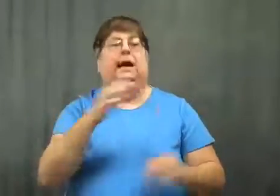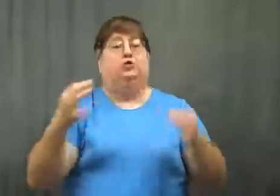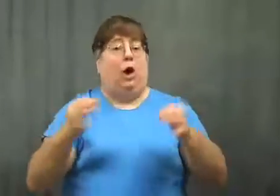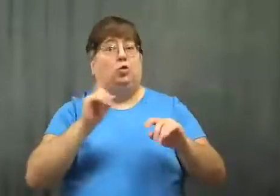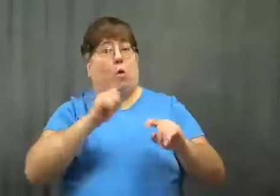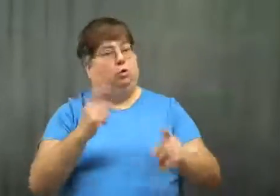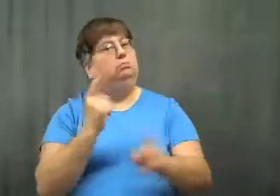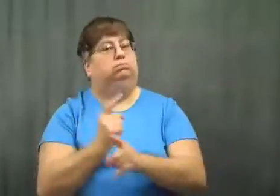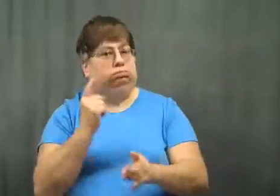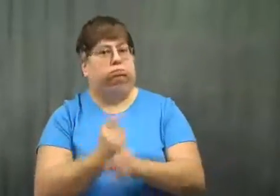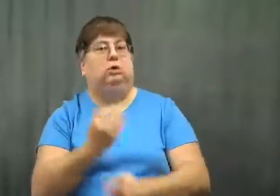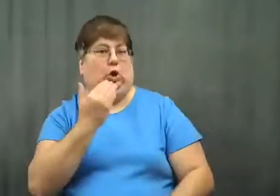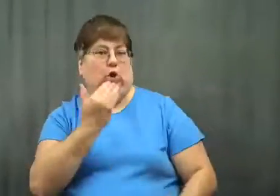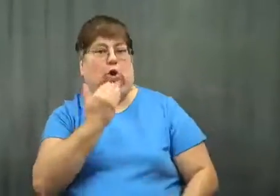said the court order was a step in the right direction.